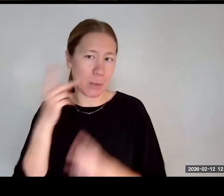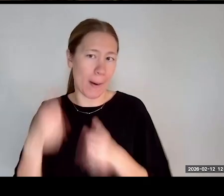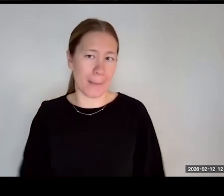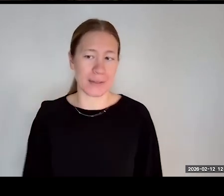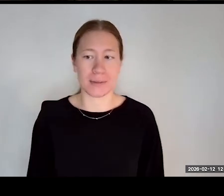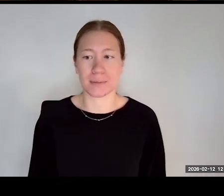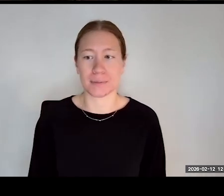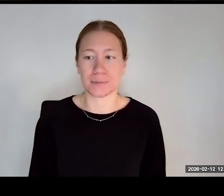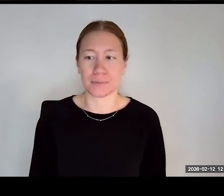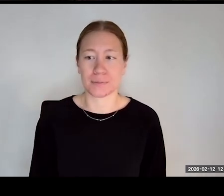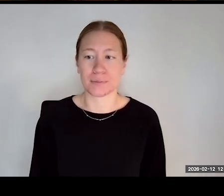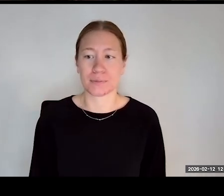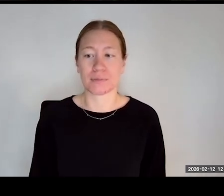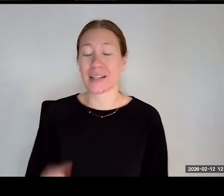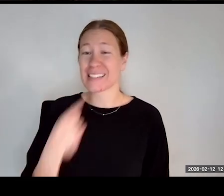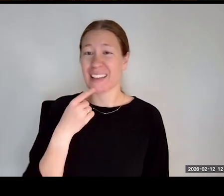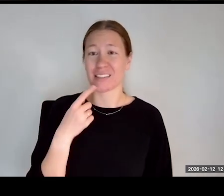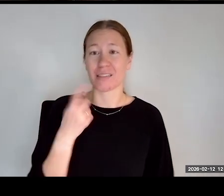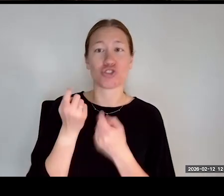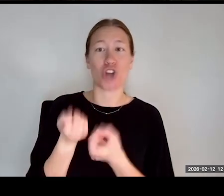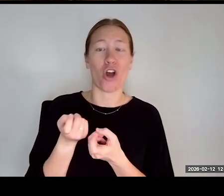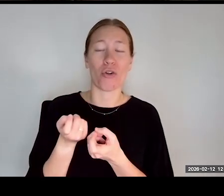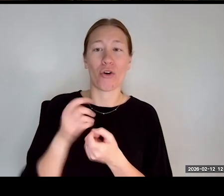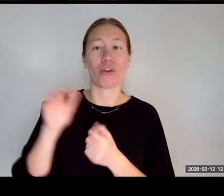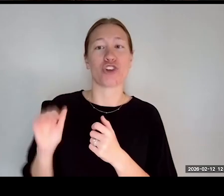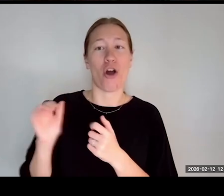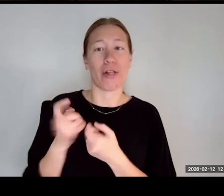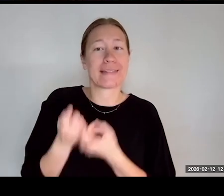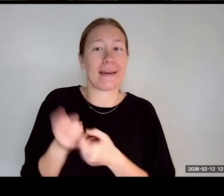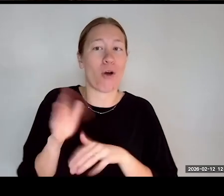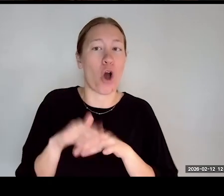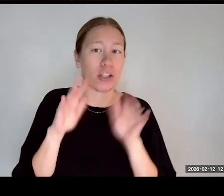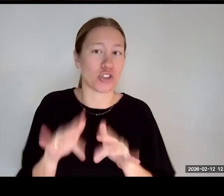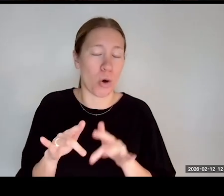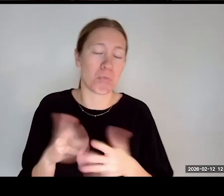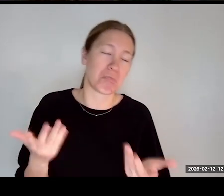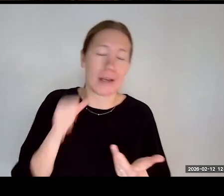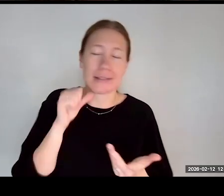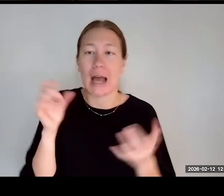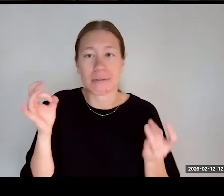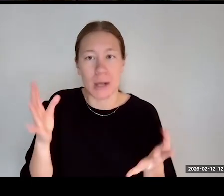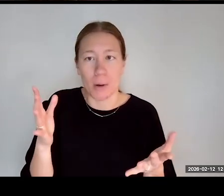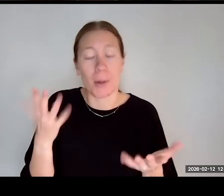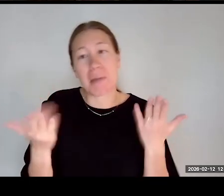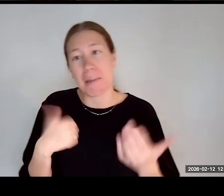It says a child skiing on the snow. It's not terrible. Maybe I wanna use this, I might wanna fix it up a little bit.